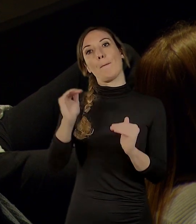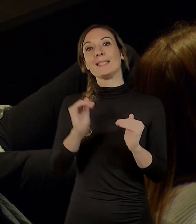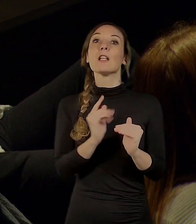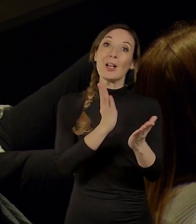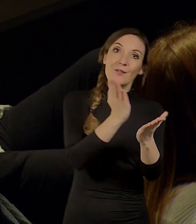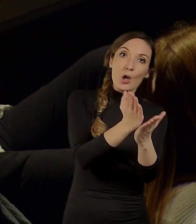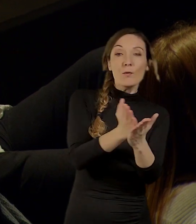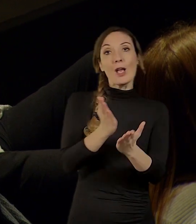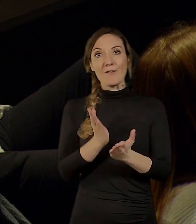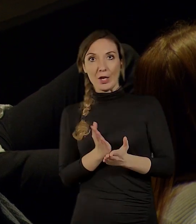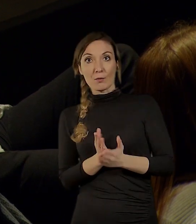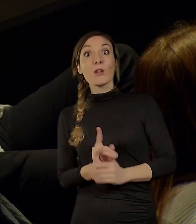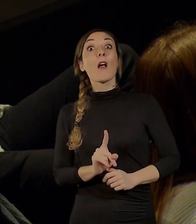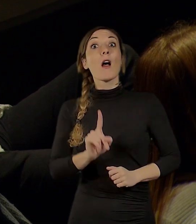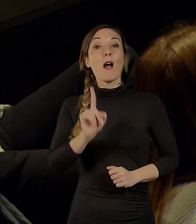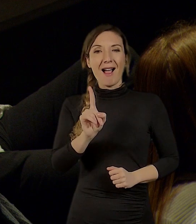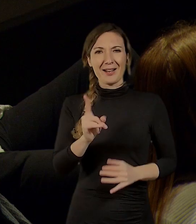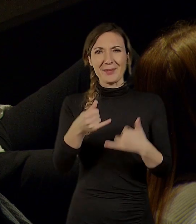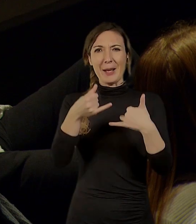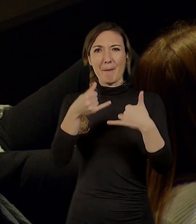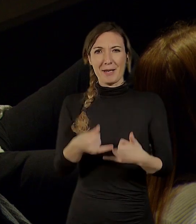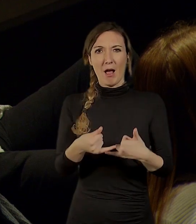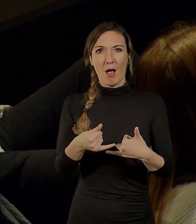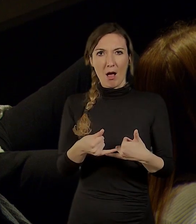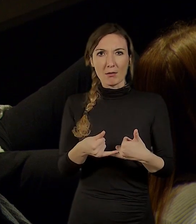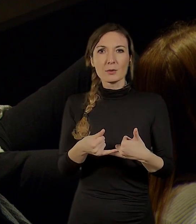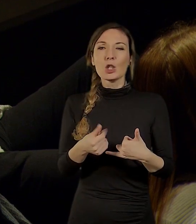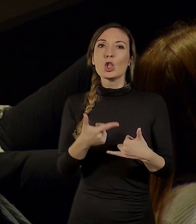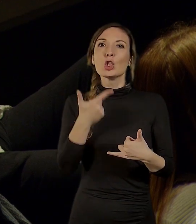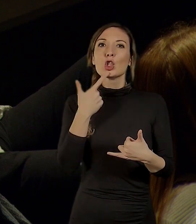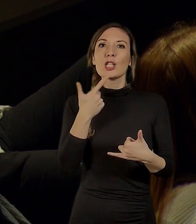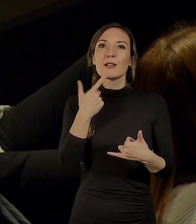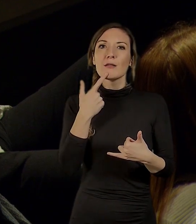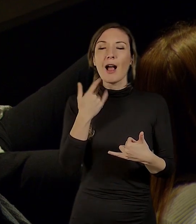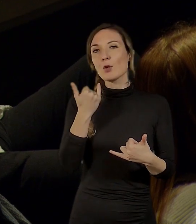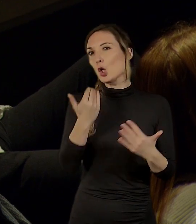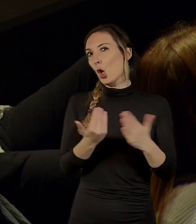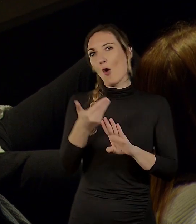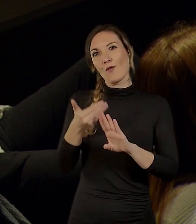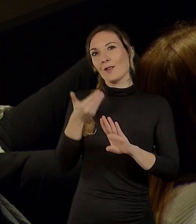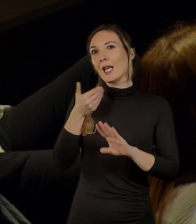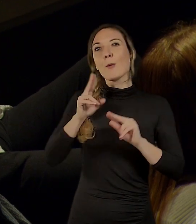of those functions that necessarily require new projects in that location and which are not there.